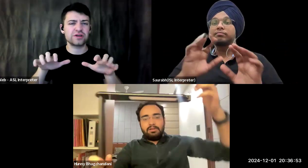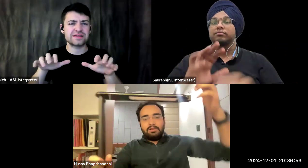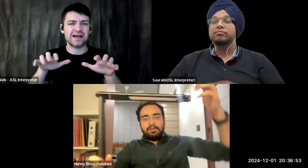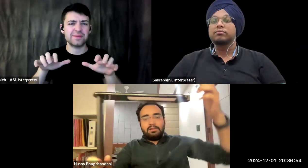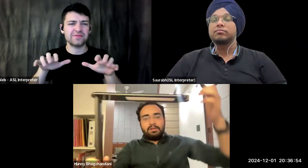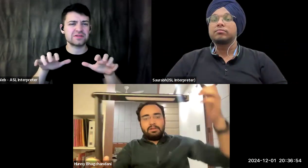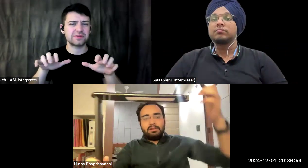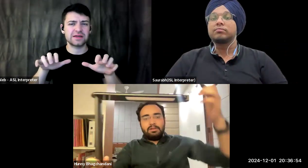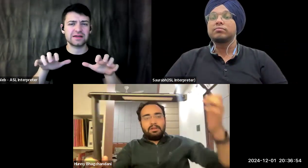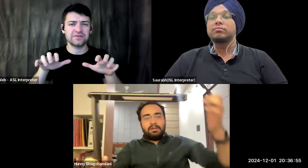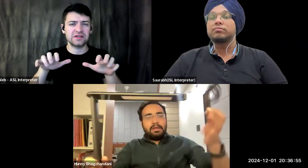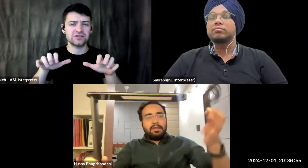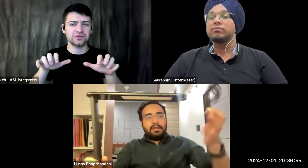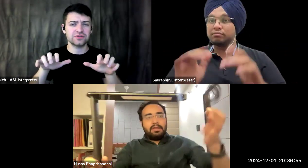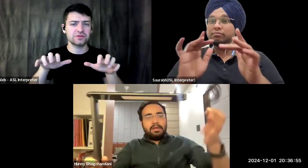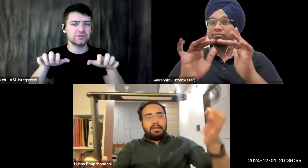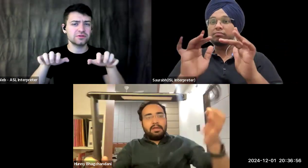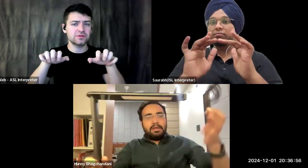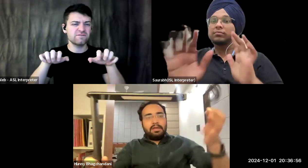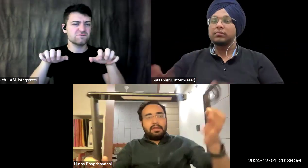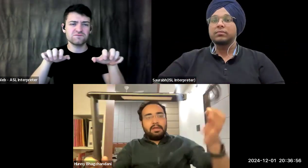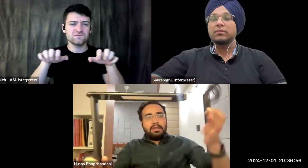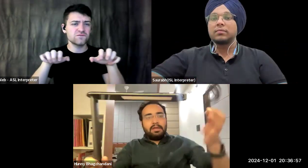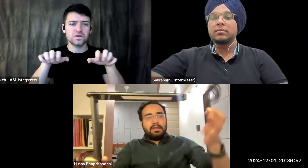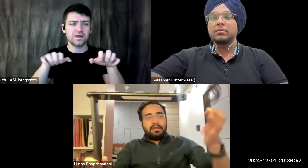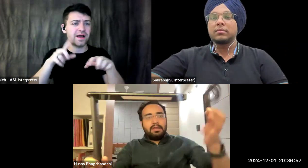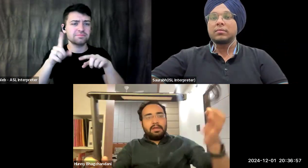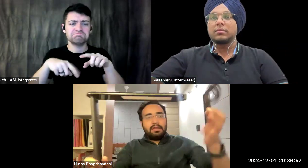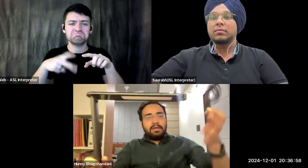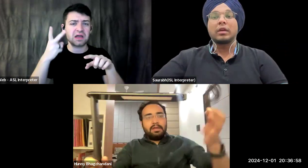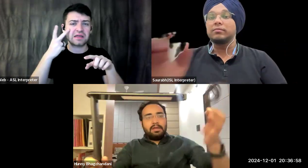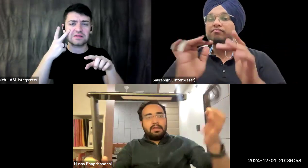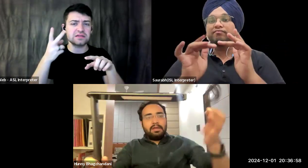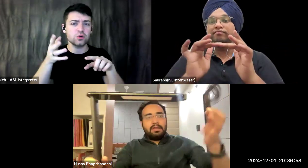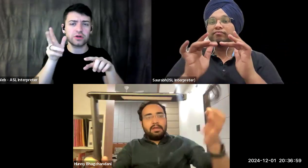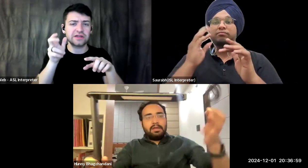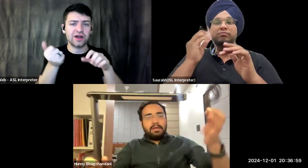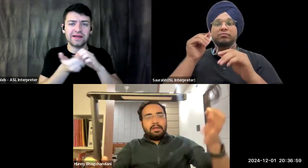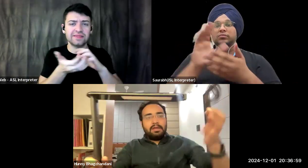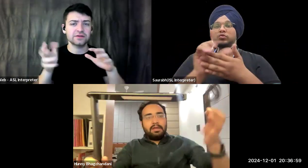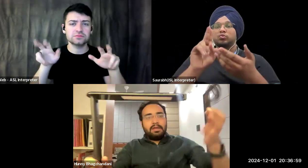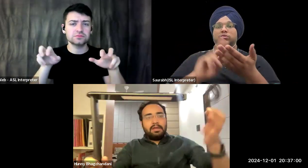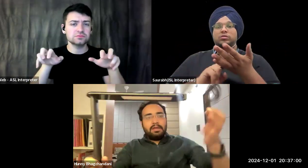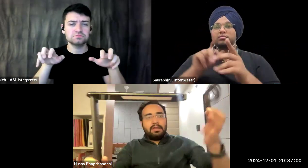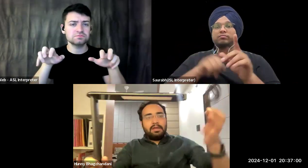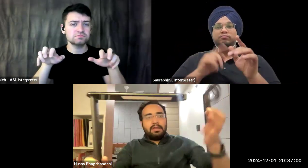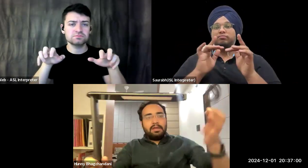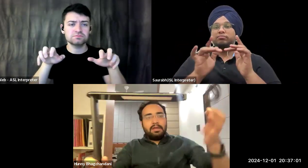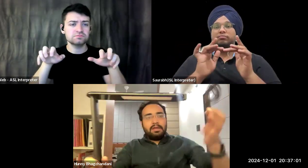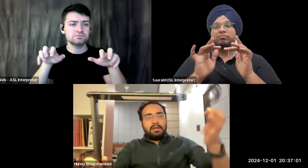[Interpreter speaking] We're freezing. I'm having some connectivity issues. I can't see or hear anything.